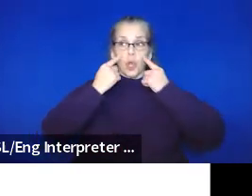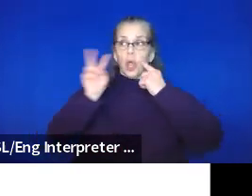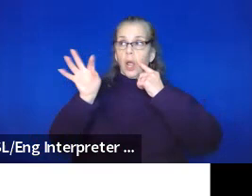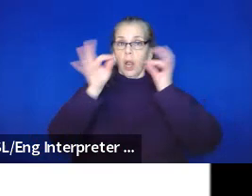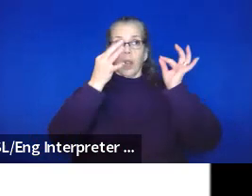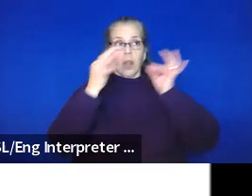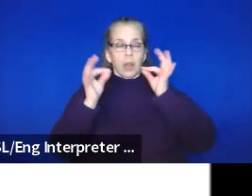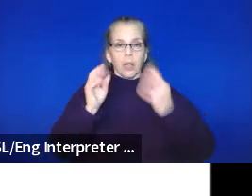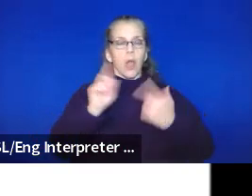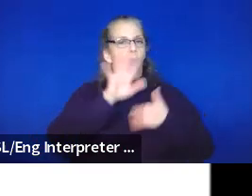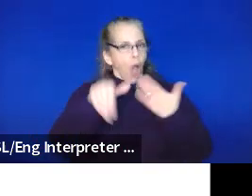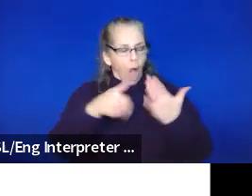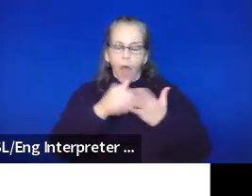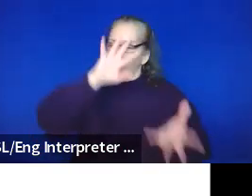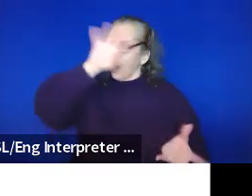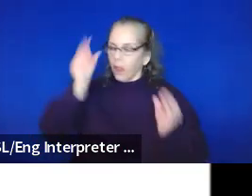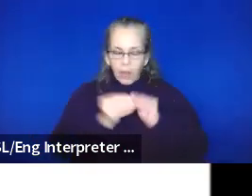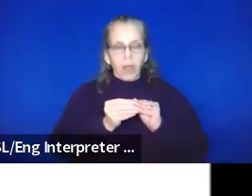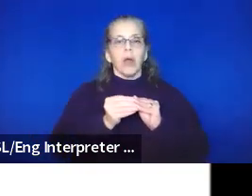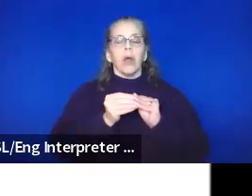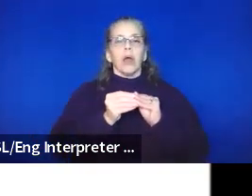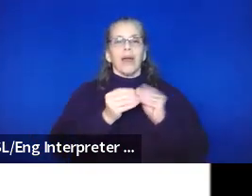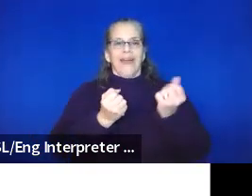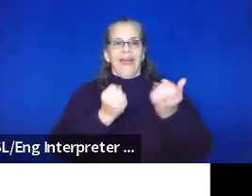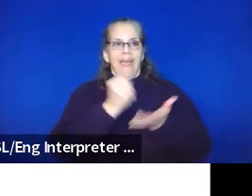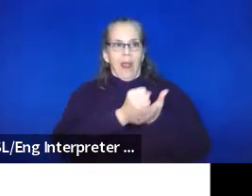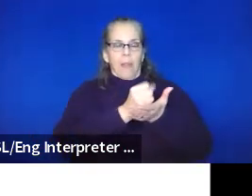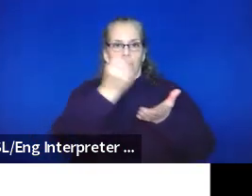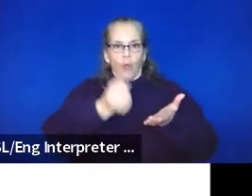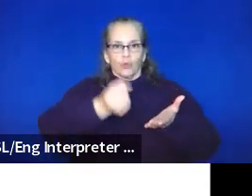some insight into what people mean beyond what they say.